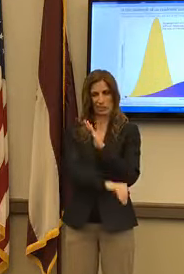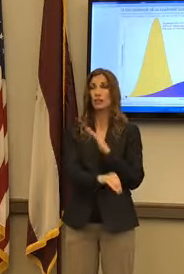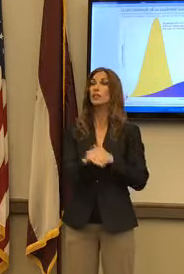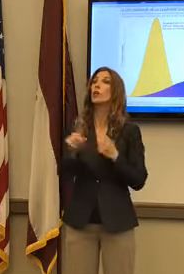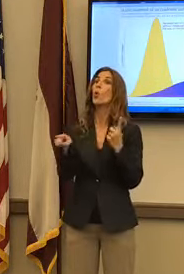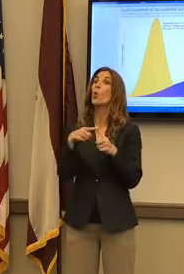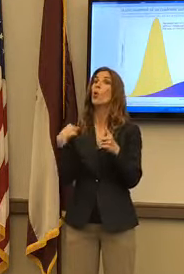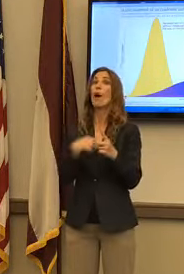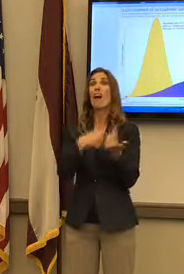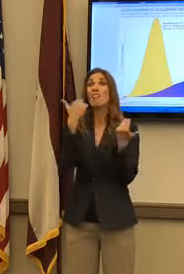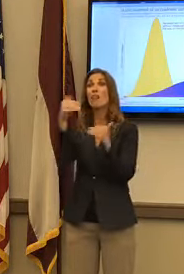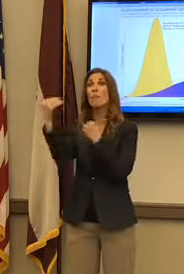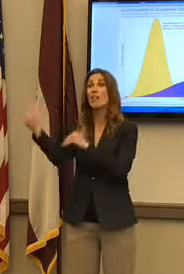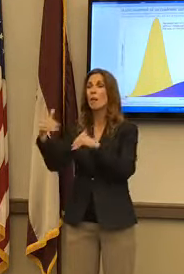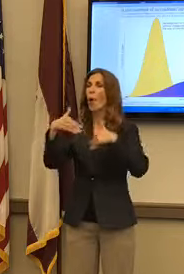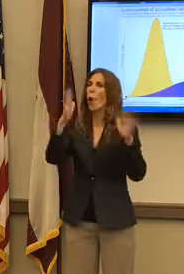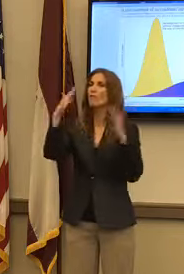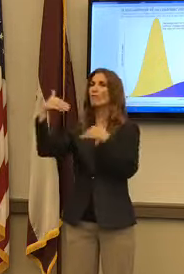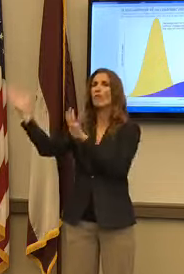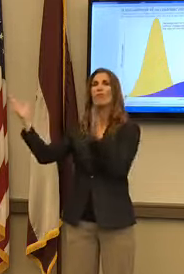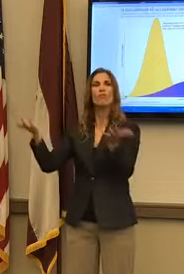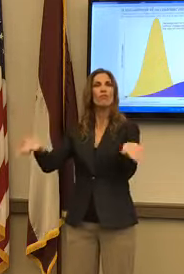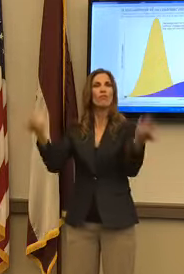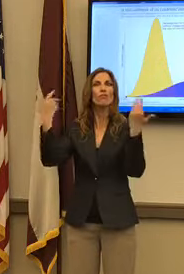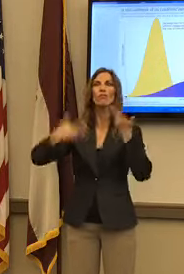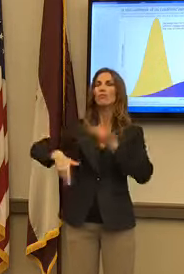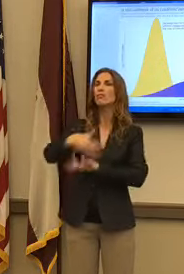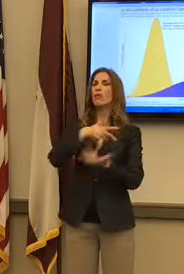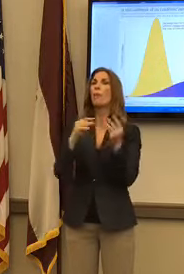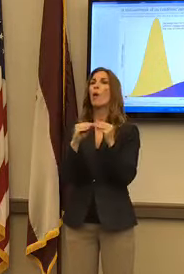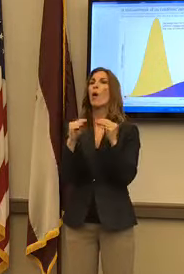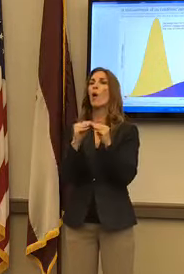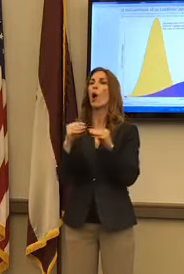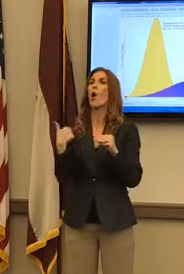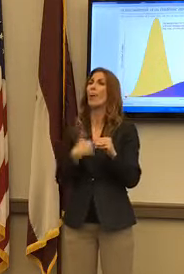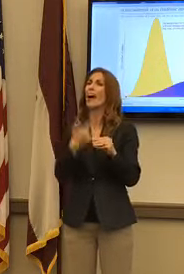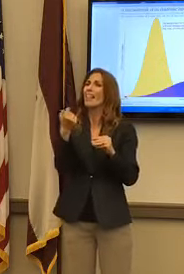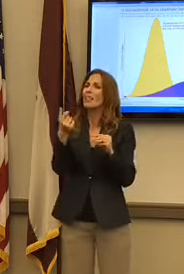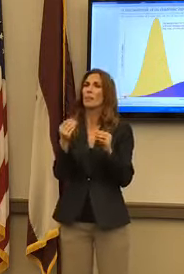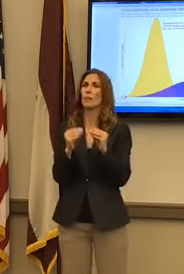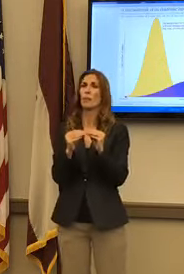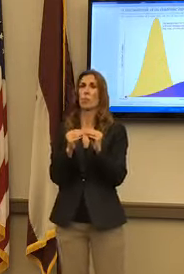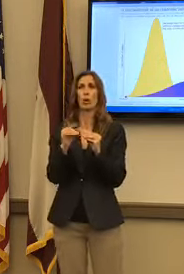are relaxed and we inevitably get a little surge a little increase which we